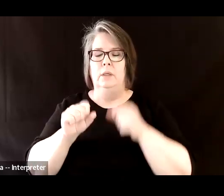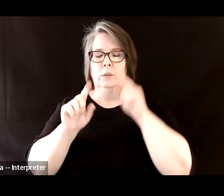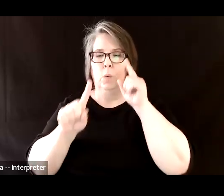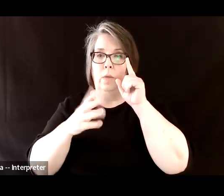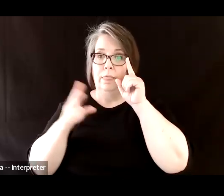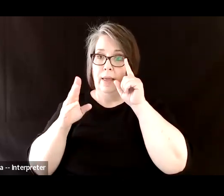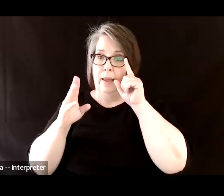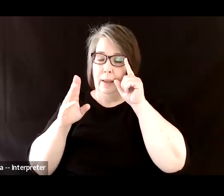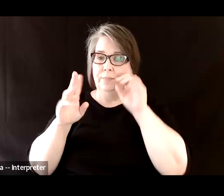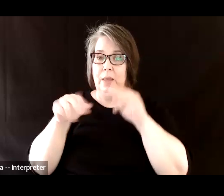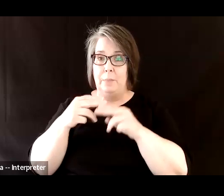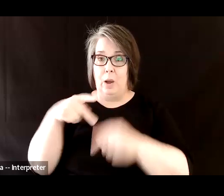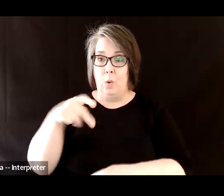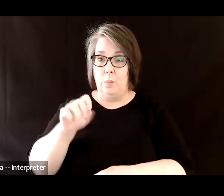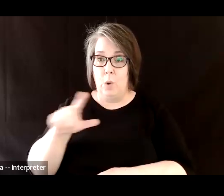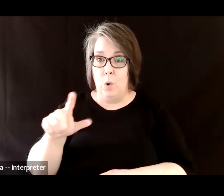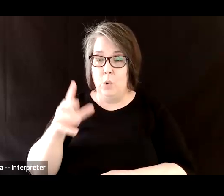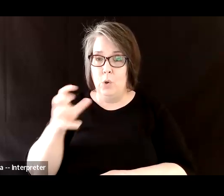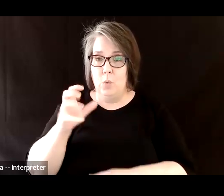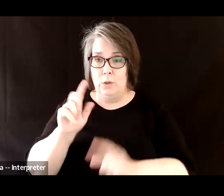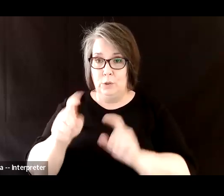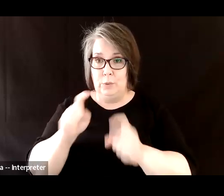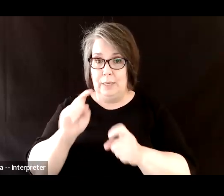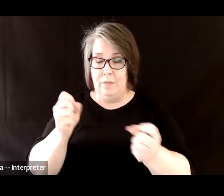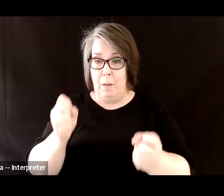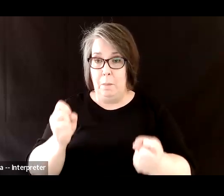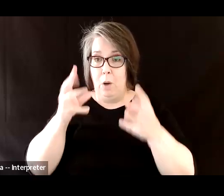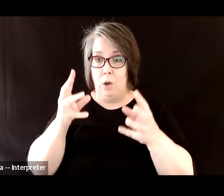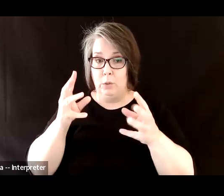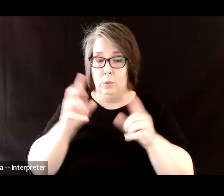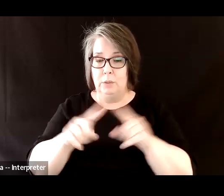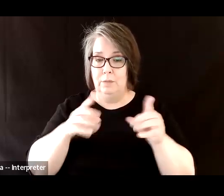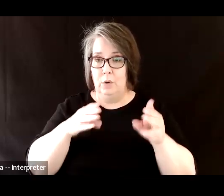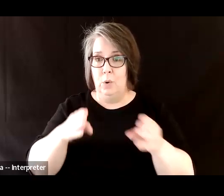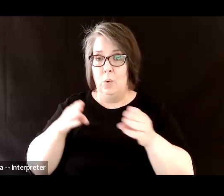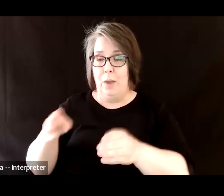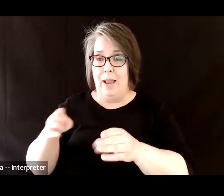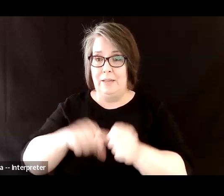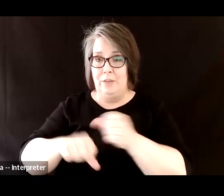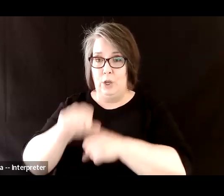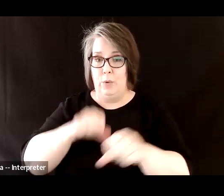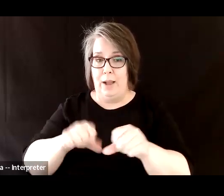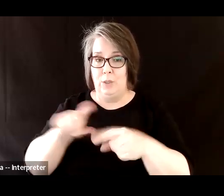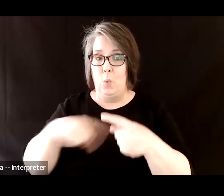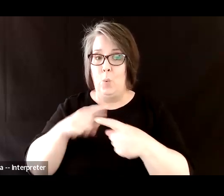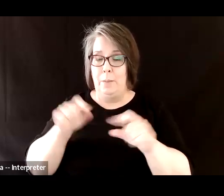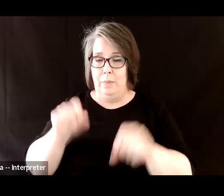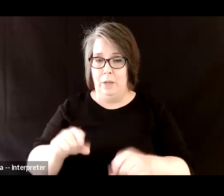is you want to give multiple modes of interaction where possible. Allow people to answer the